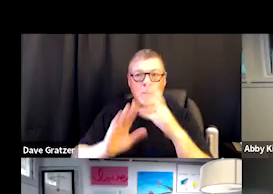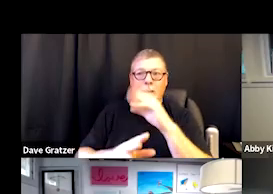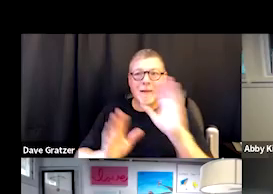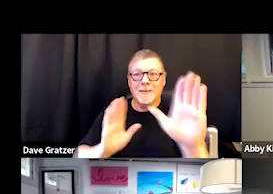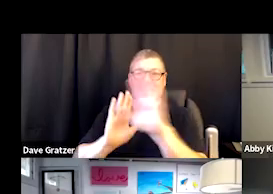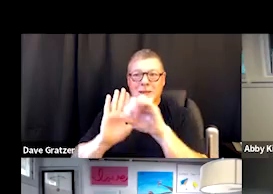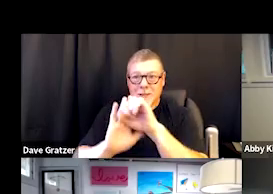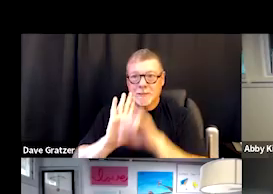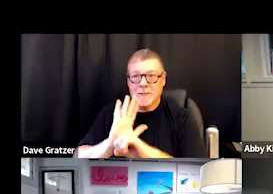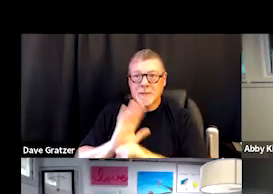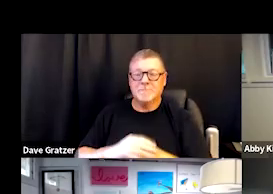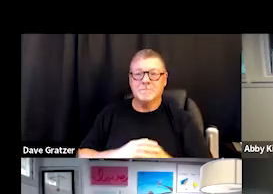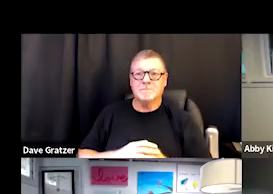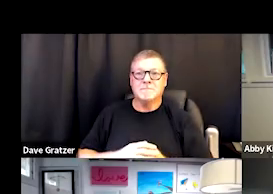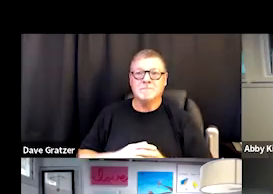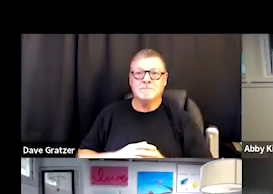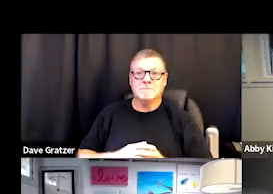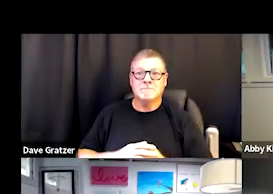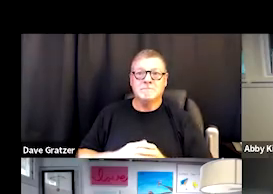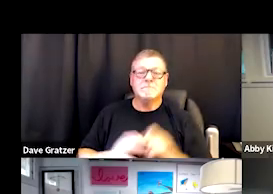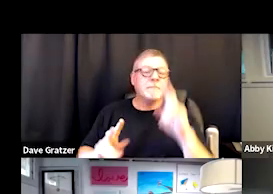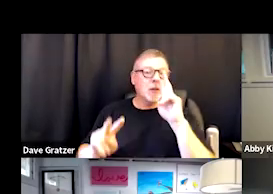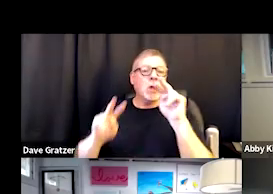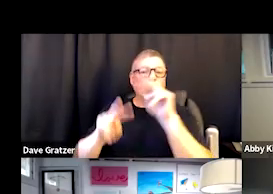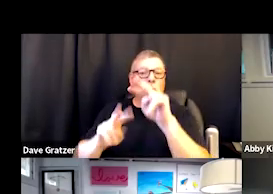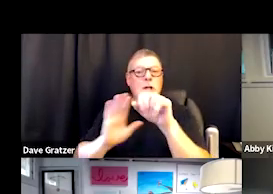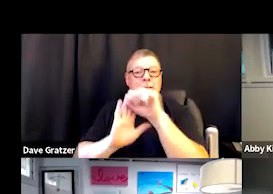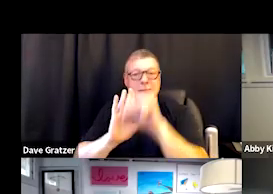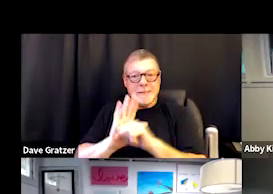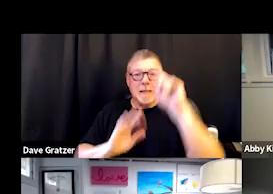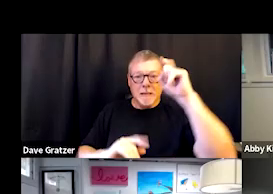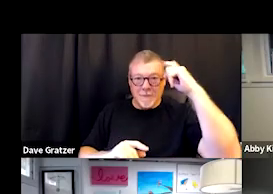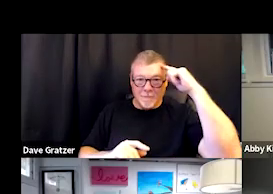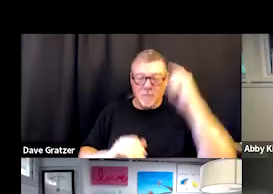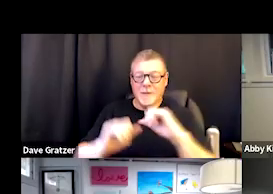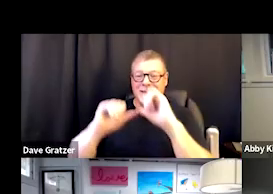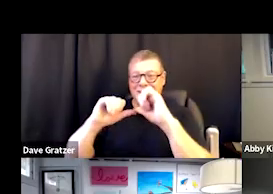looking to your state government and county government agencies that focus